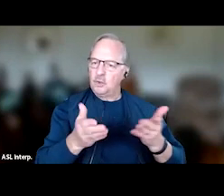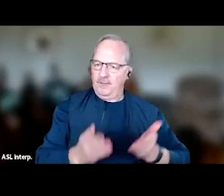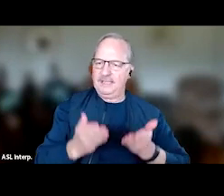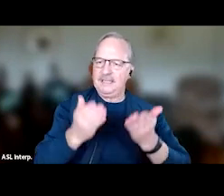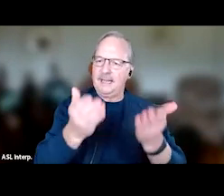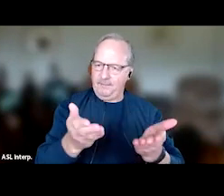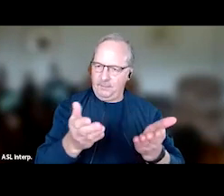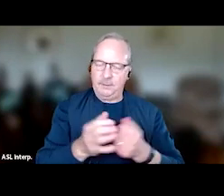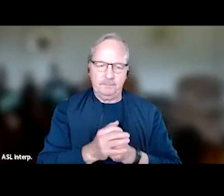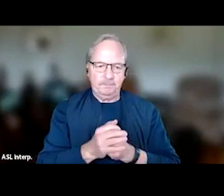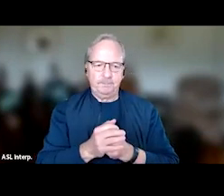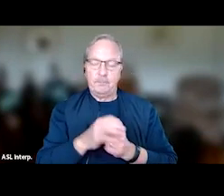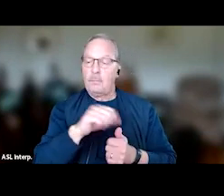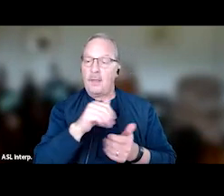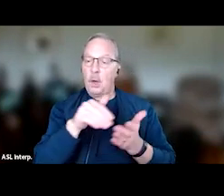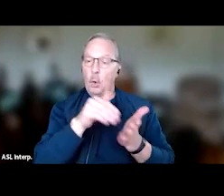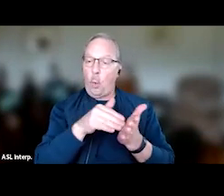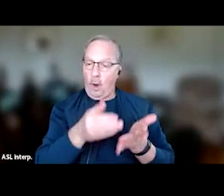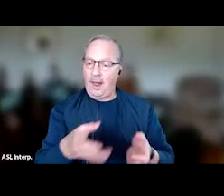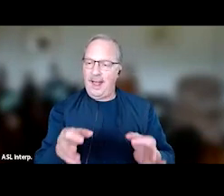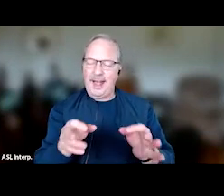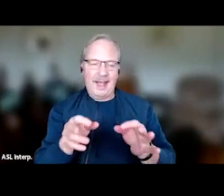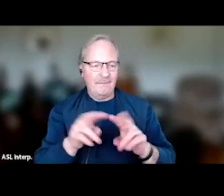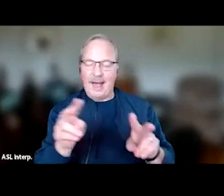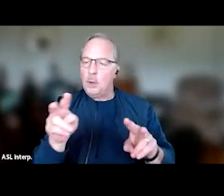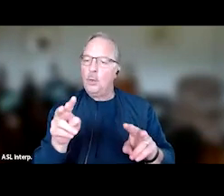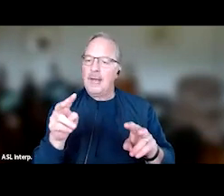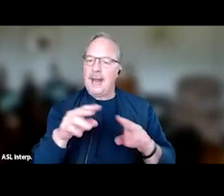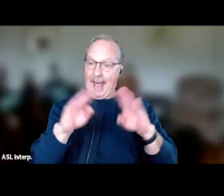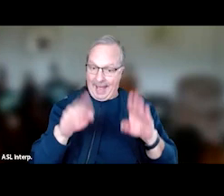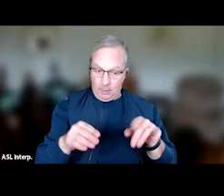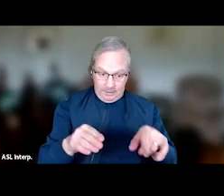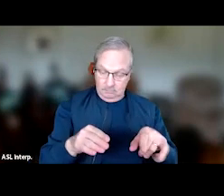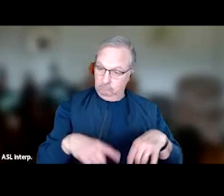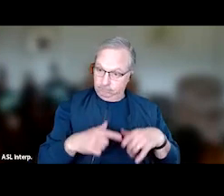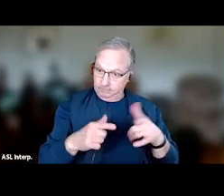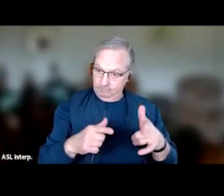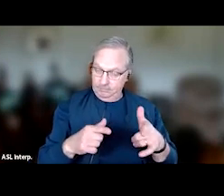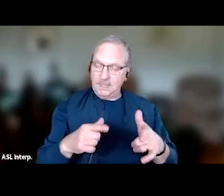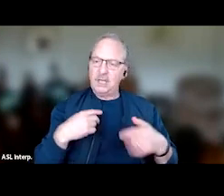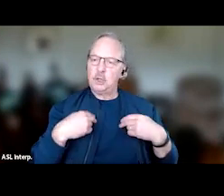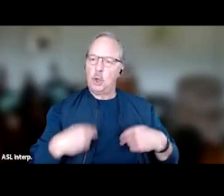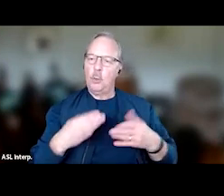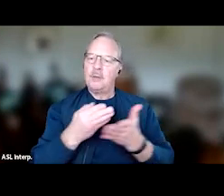Another core value is that housing is a human right. Really, this is self-explanatory, something that we've all heard,